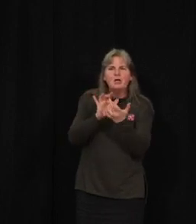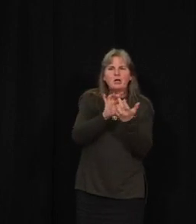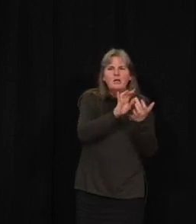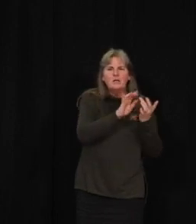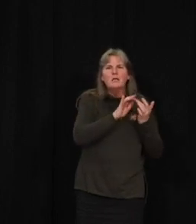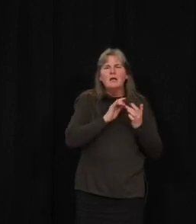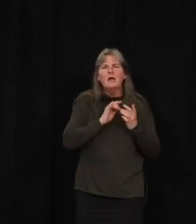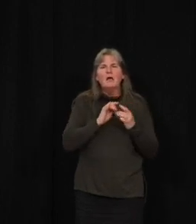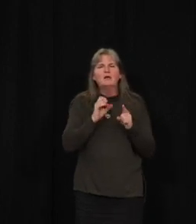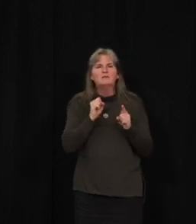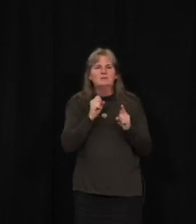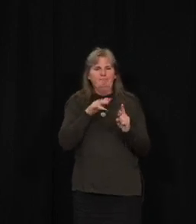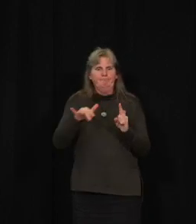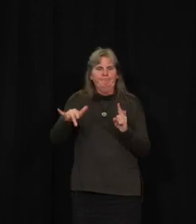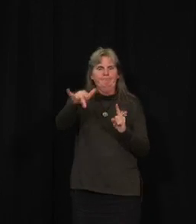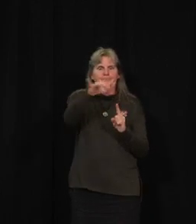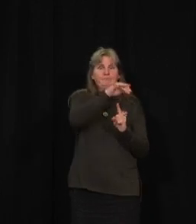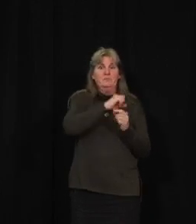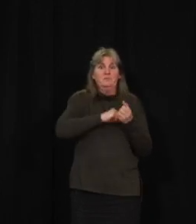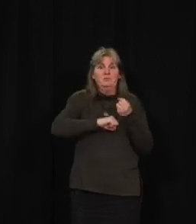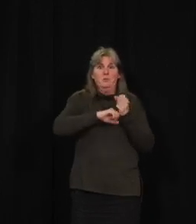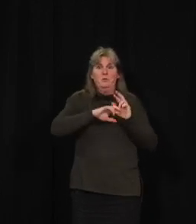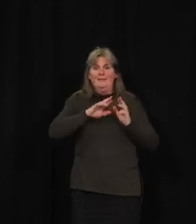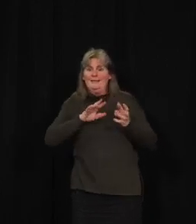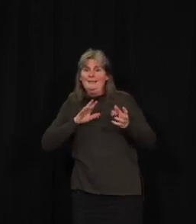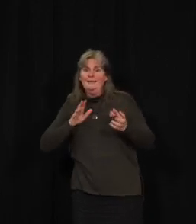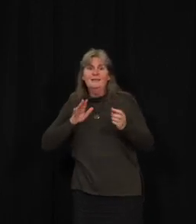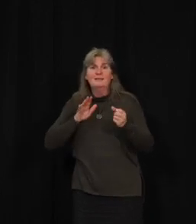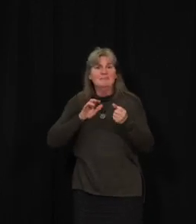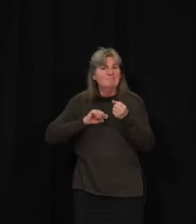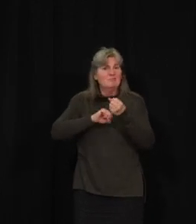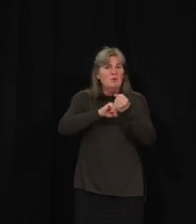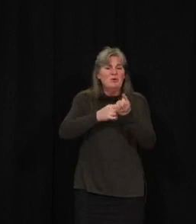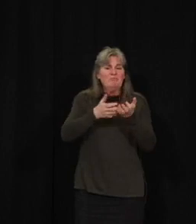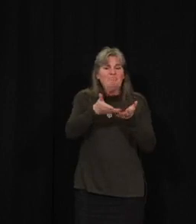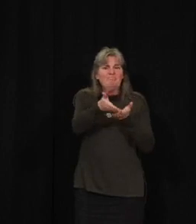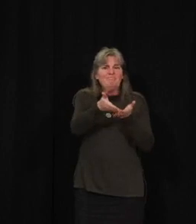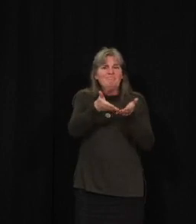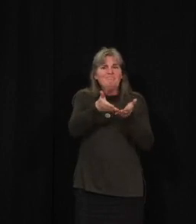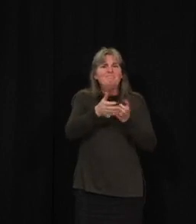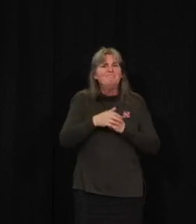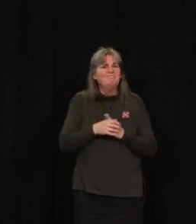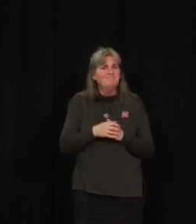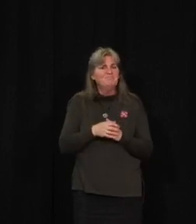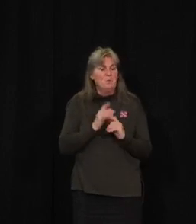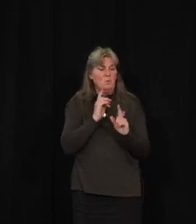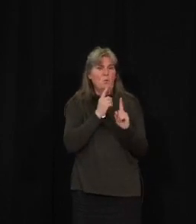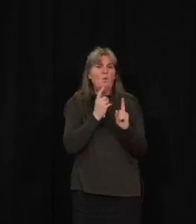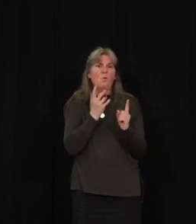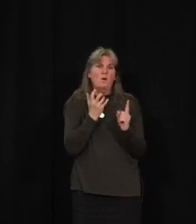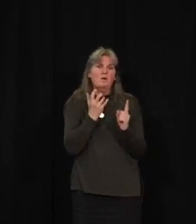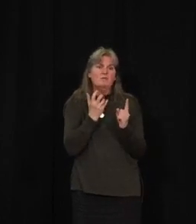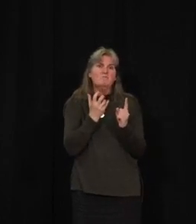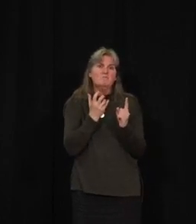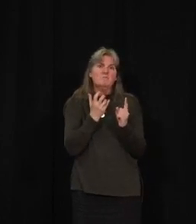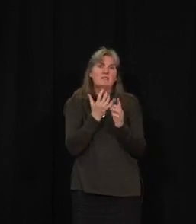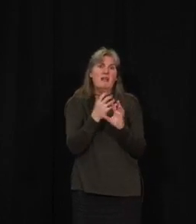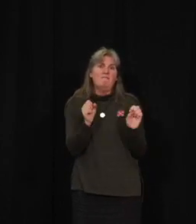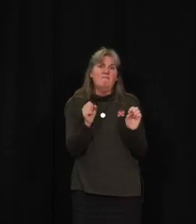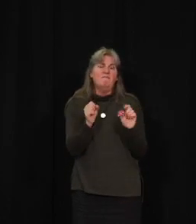that are really trying to achiee the same concept without necessarily building another centre.